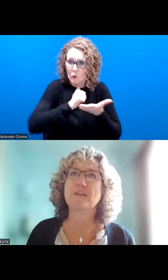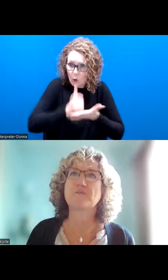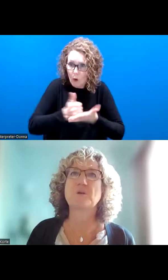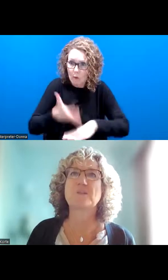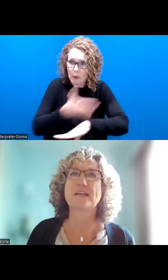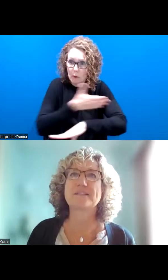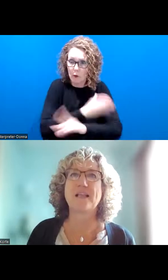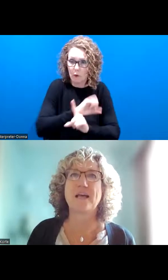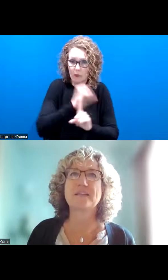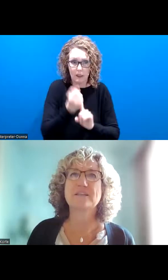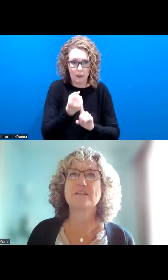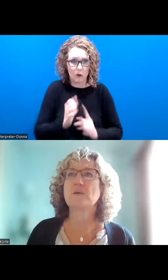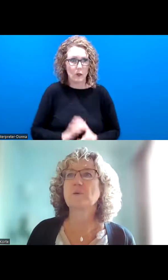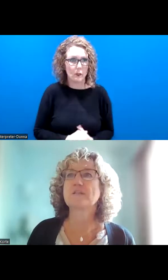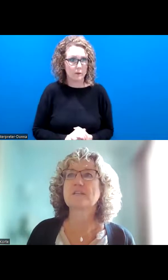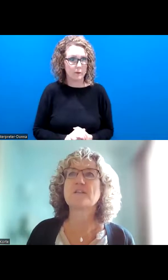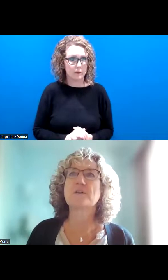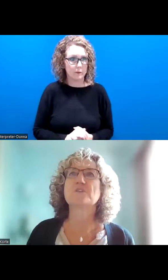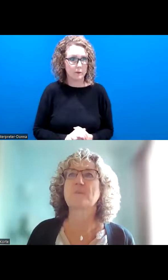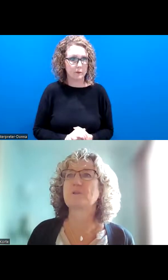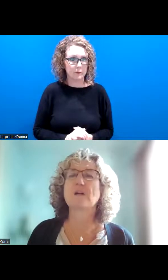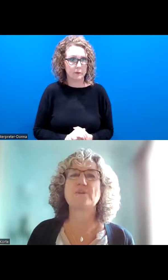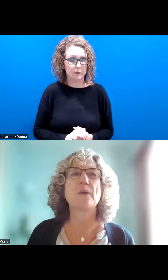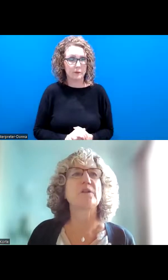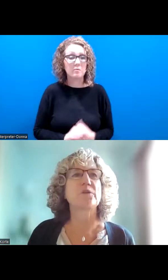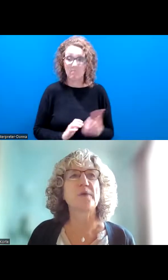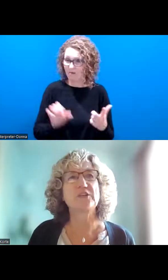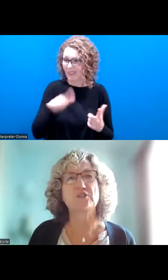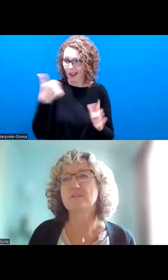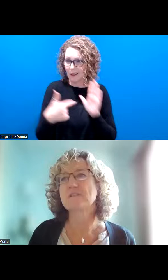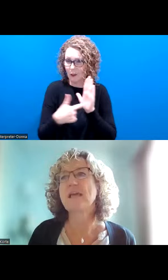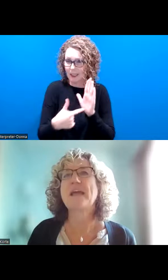And most Washingtonians are going to qualify for WA Cares Fund through this pathway